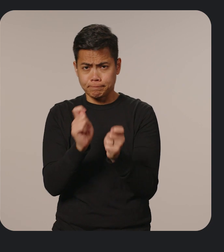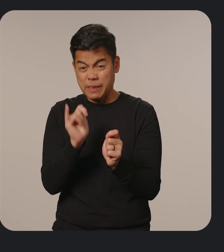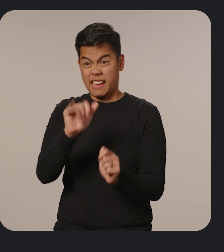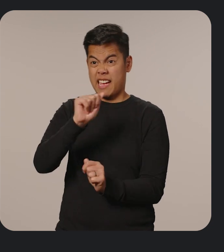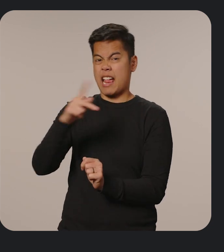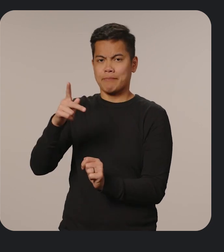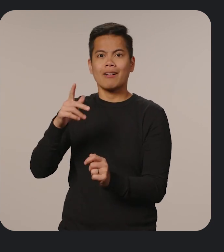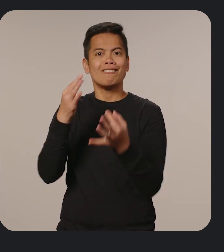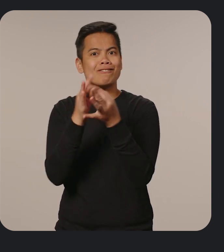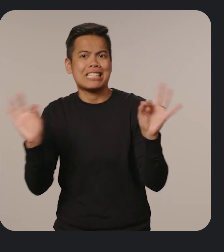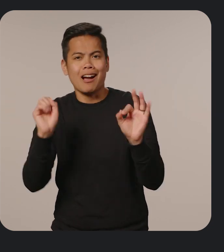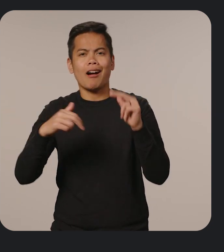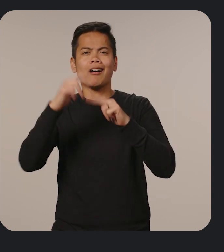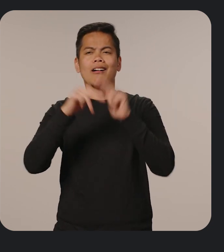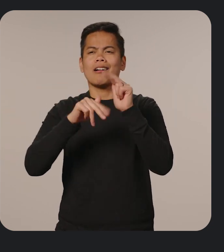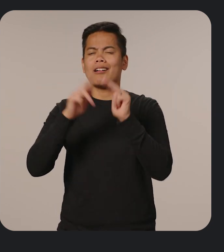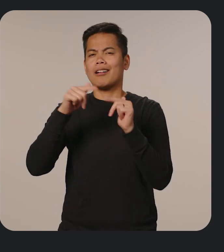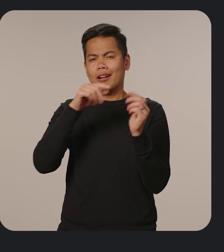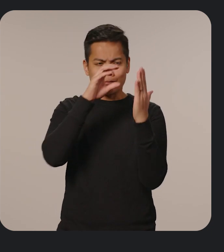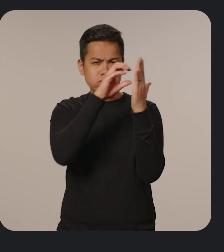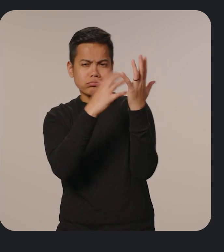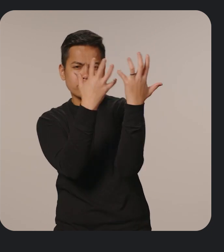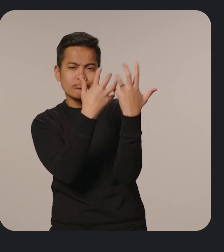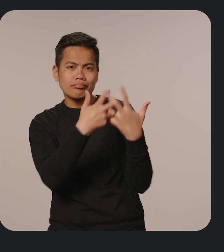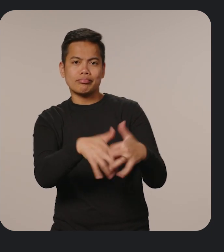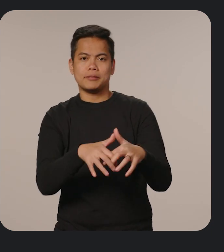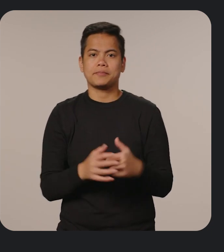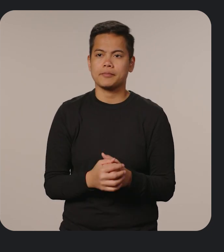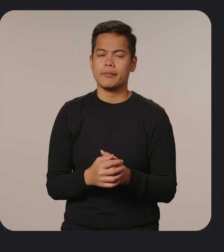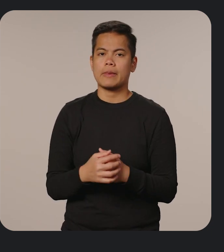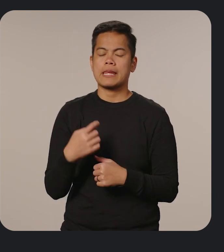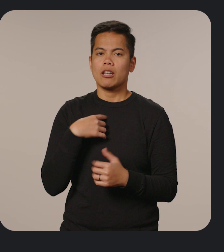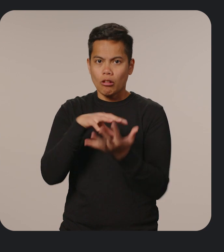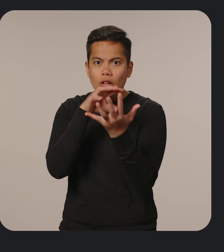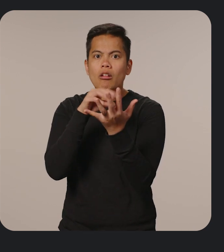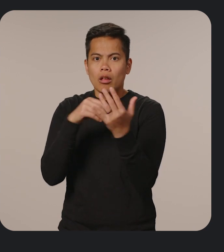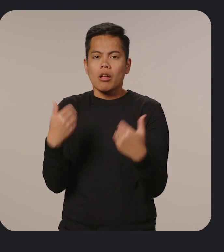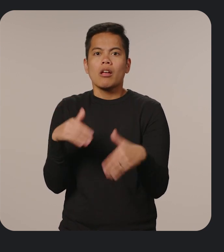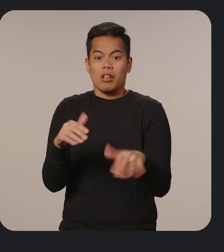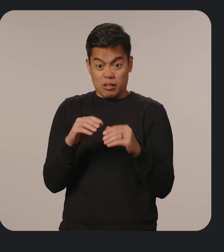and we're excited to unveil our latest upgrade. Four brand new features, color fidelity,